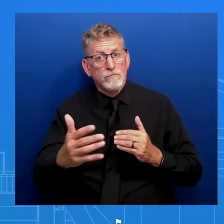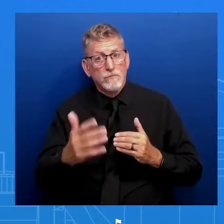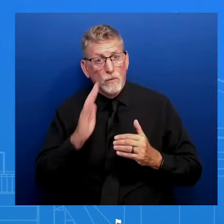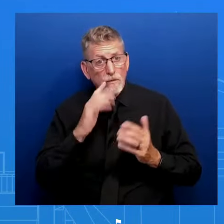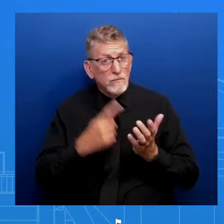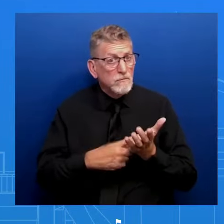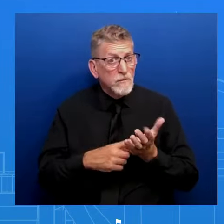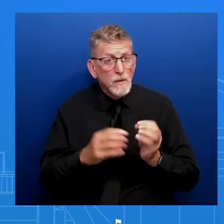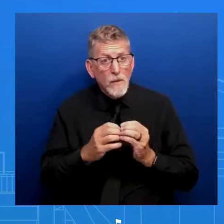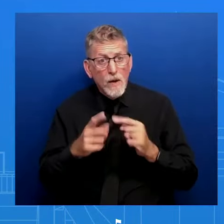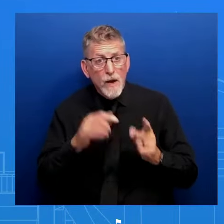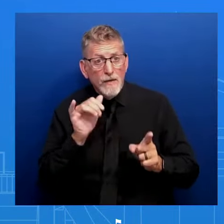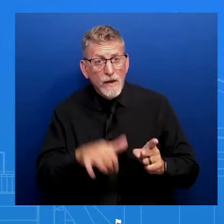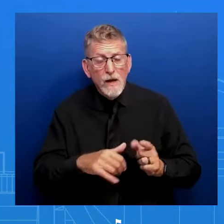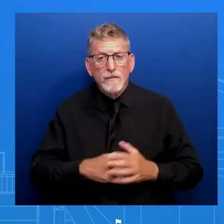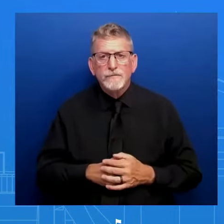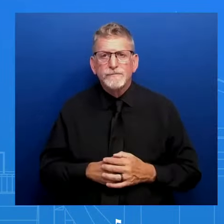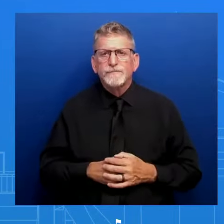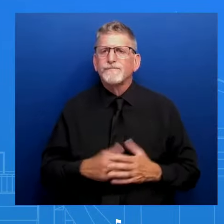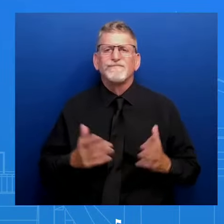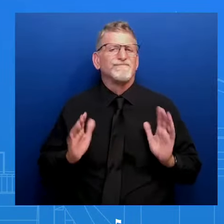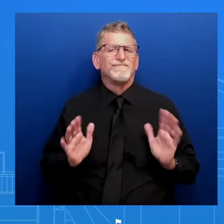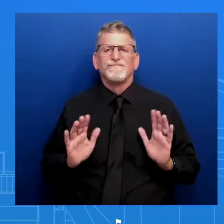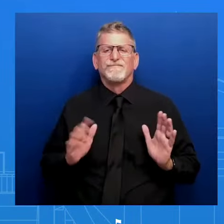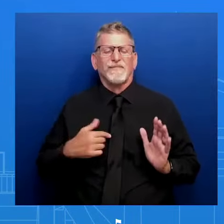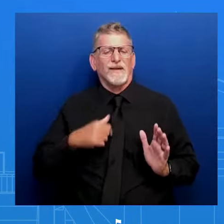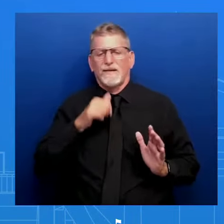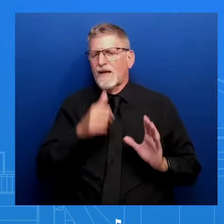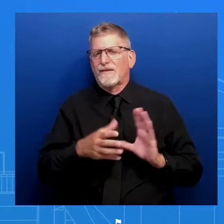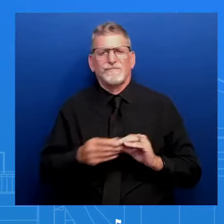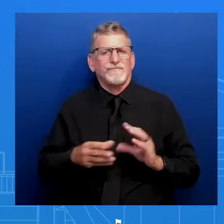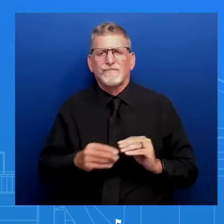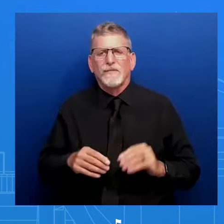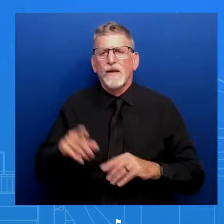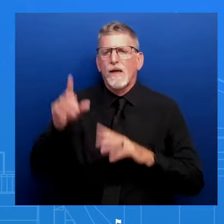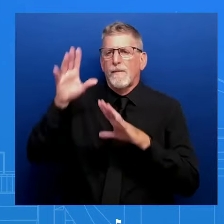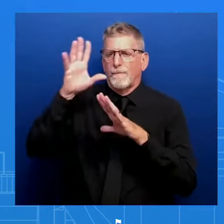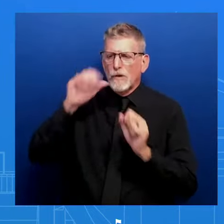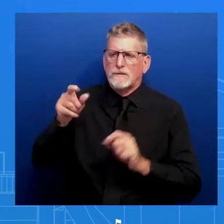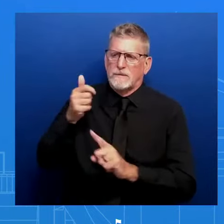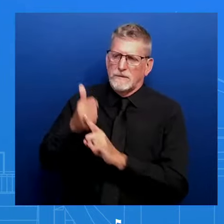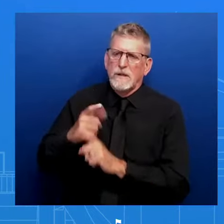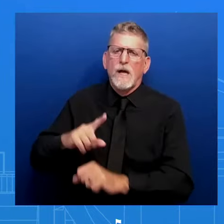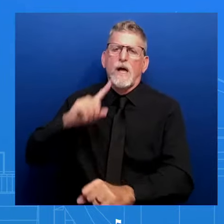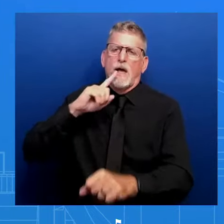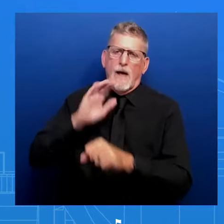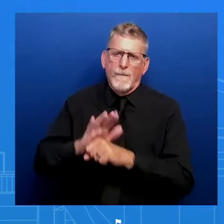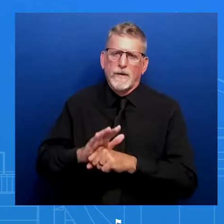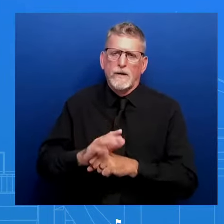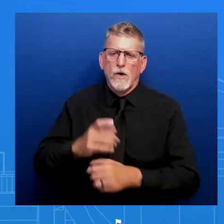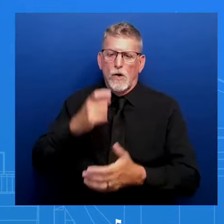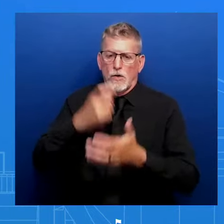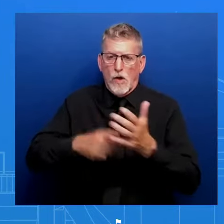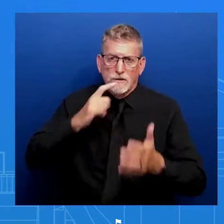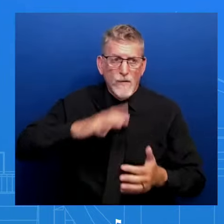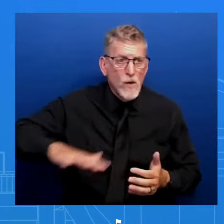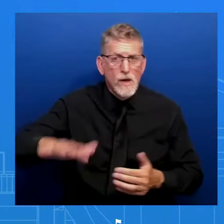has been very committed -- very committed to making sure that we lower costs for the American people. We have seen from other data points, as you know,